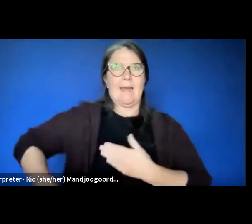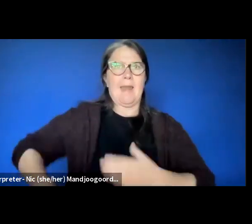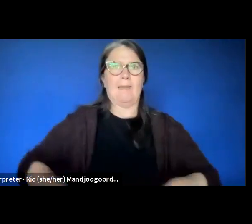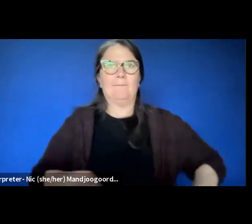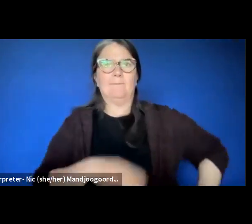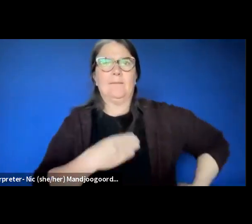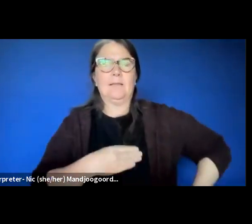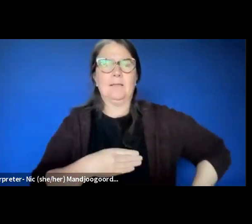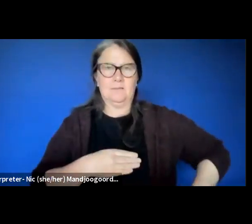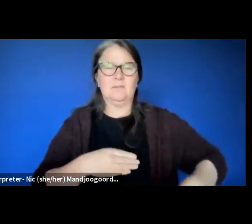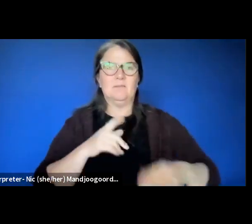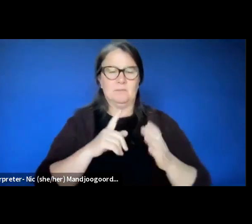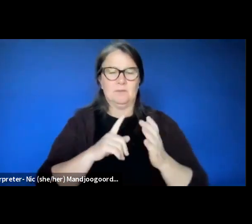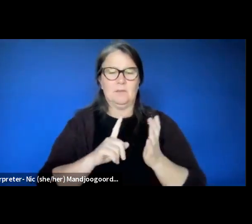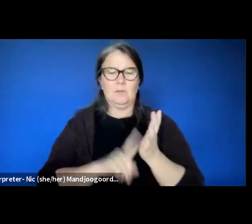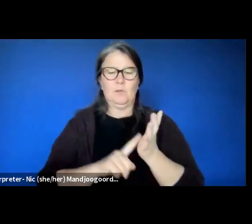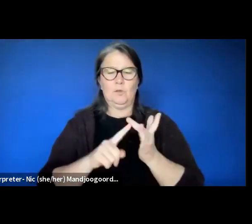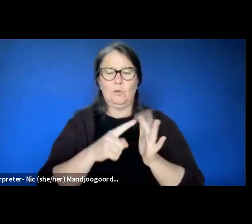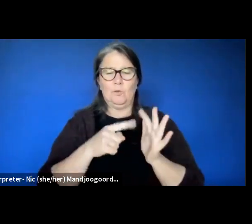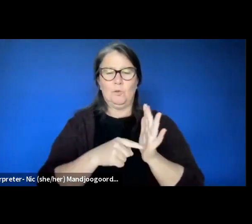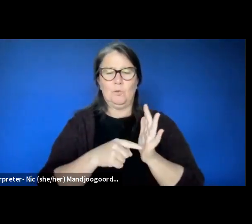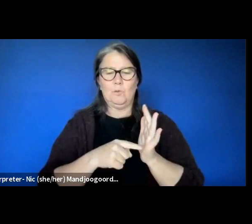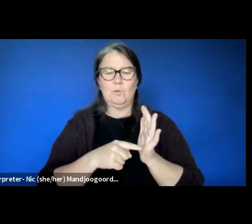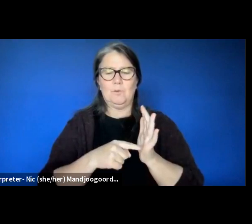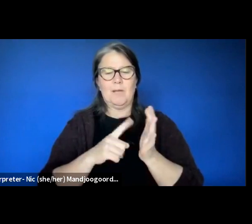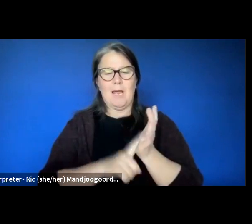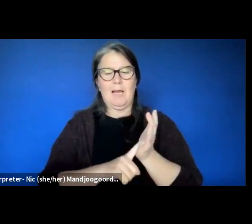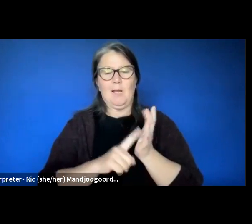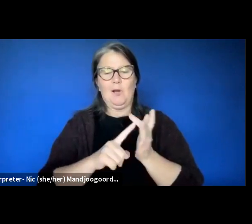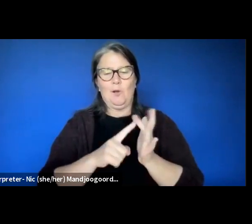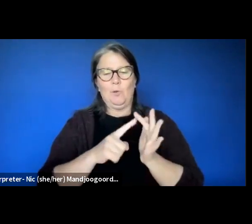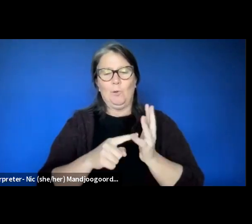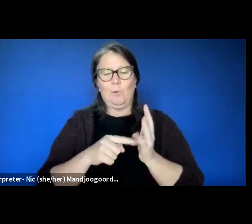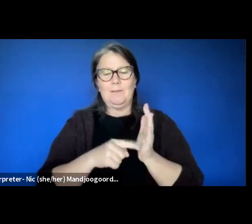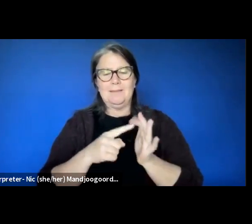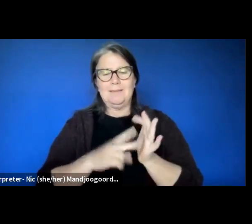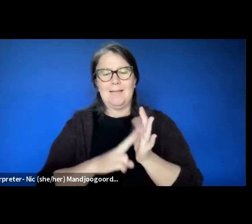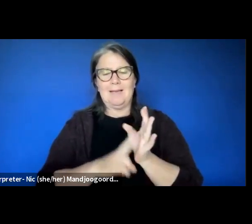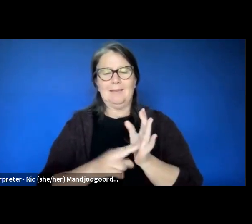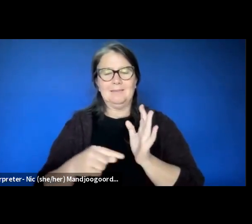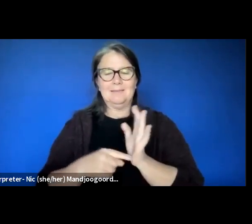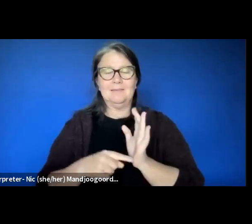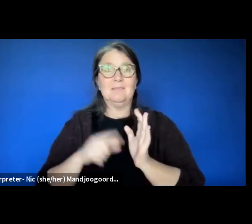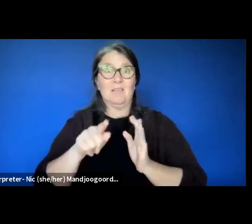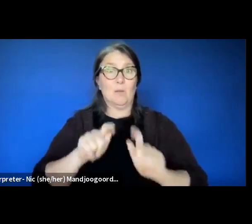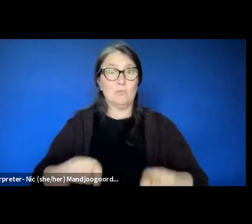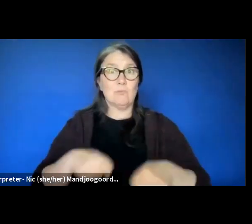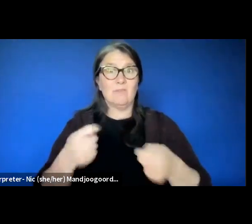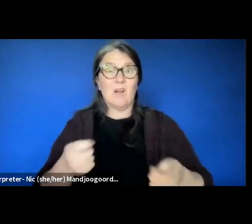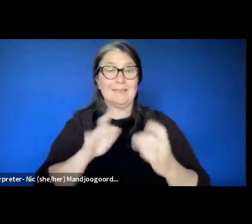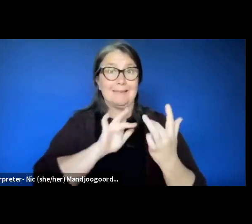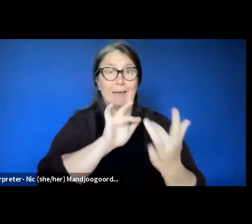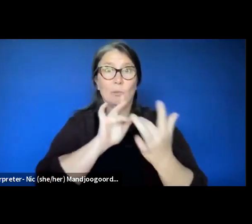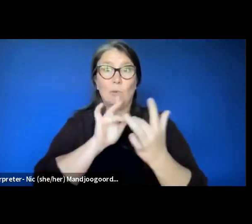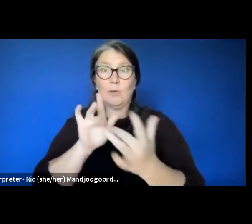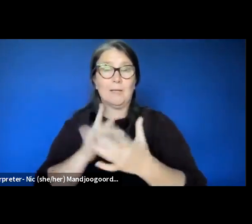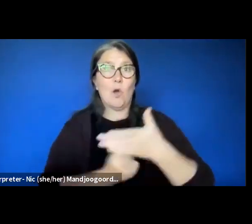server serving in the Royal Australian maybe he has a lead he has maybe he has a lead he has led a number of initiatives within the IDF and providing support. and net